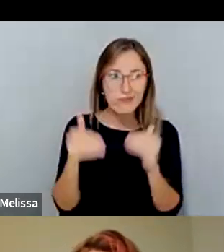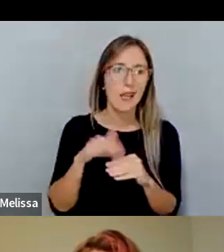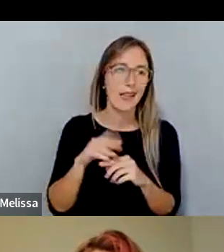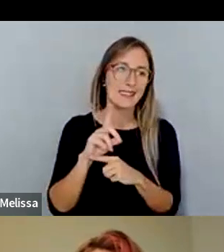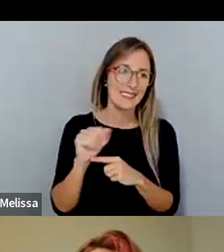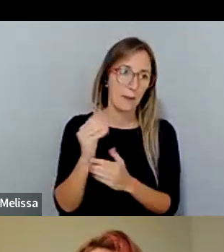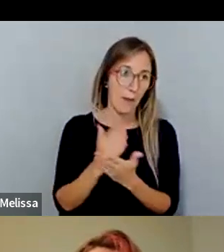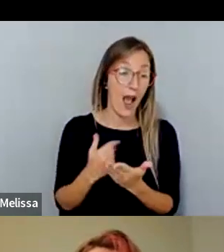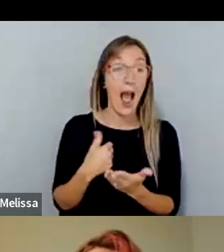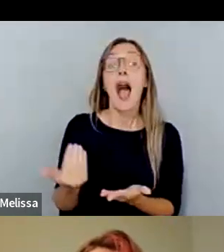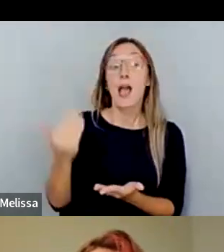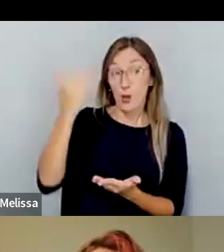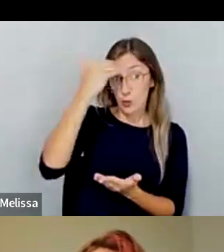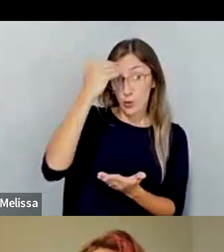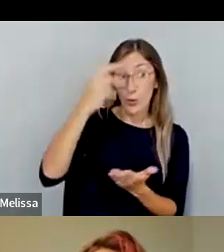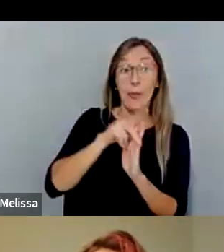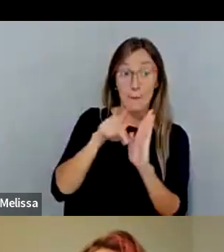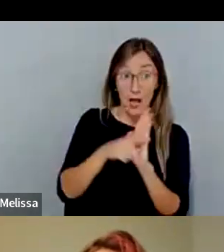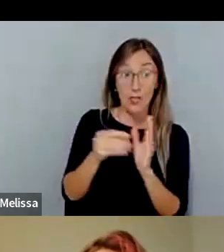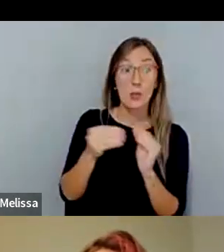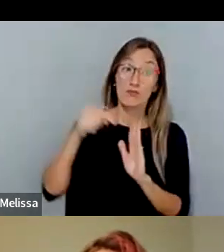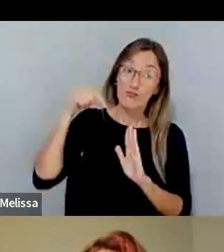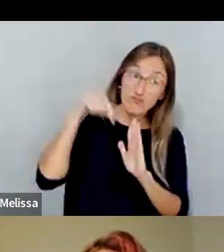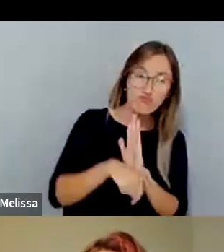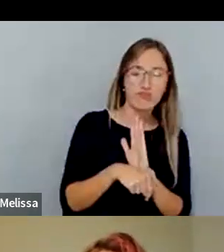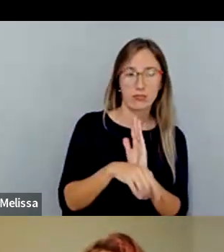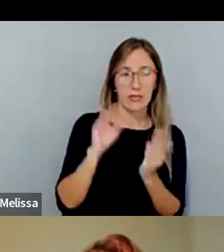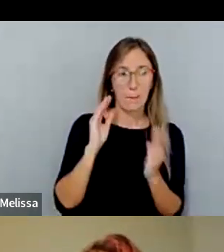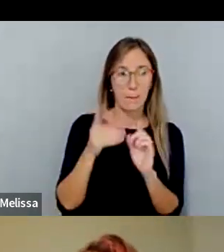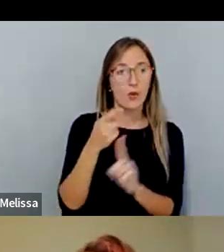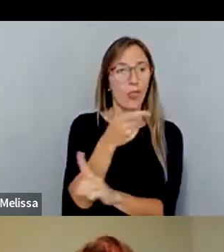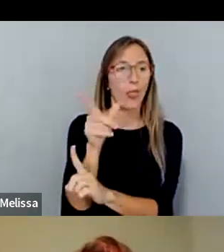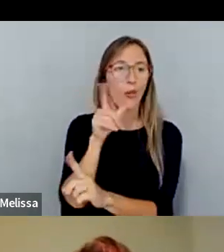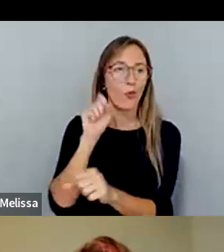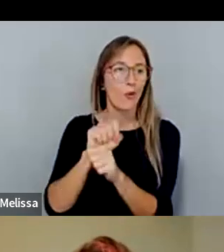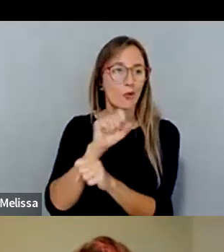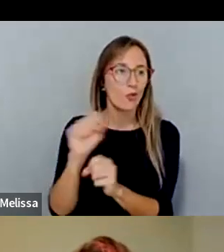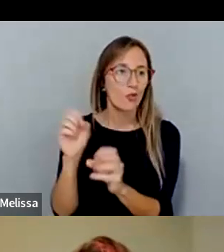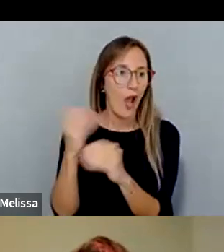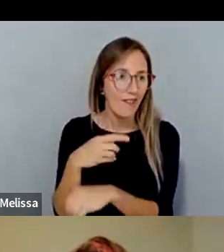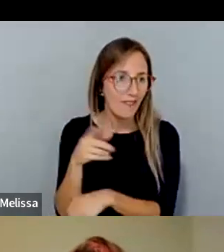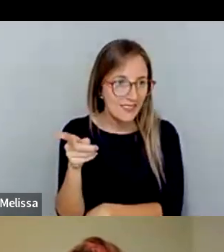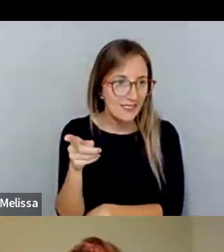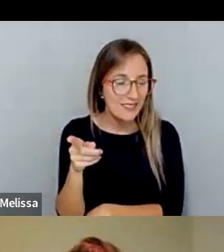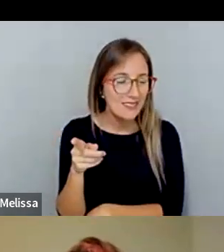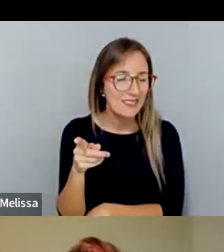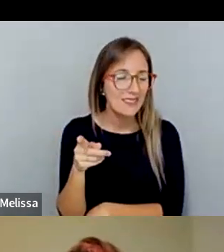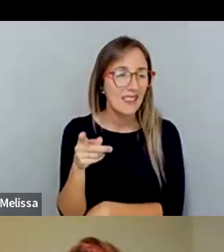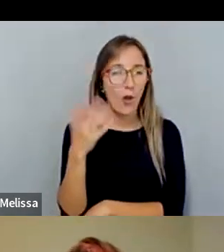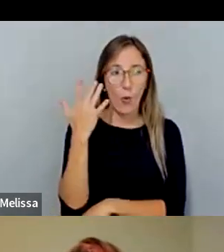the rules. I found that because all I dealt with was the disability part when I was doing advocacy's with this for 30 years. I knew that policy